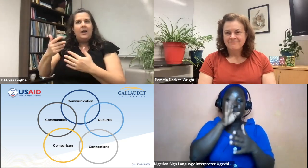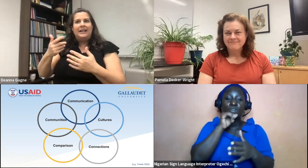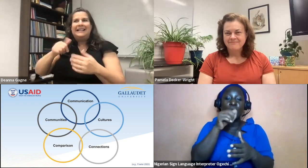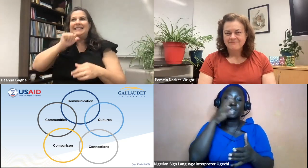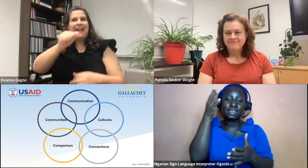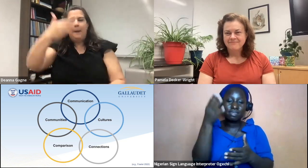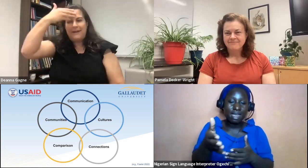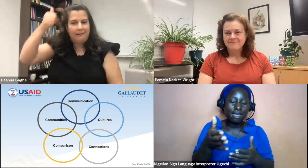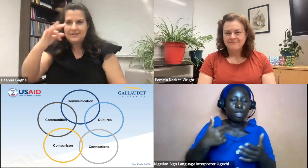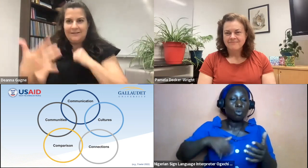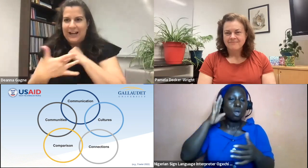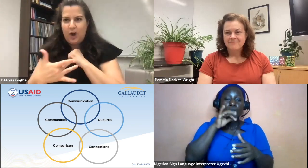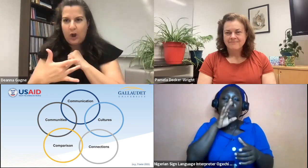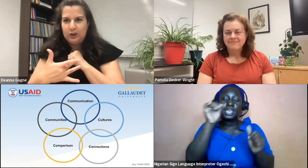to build on concepts.